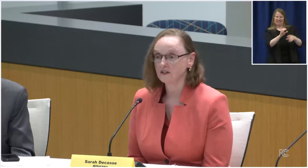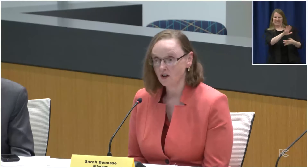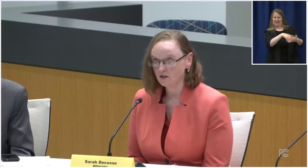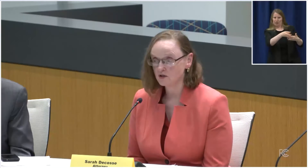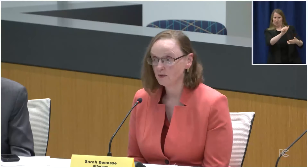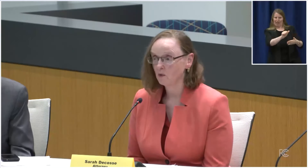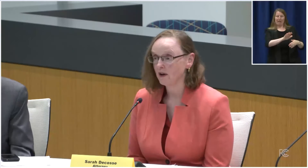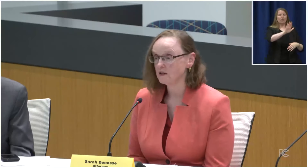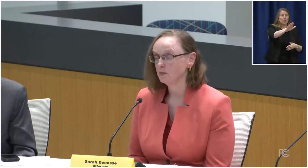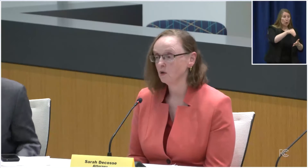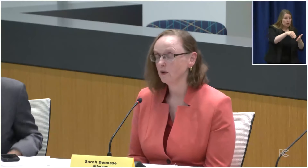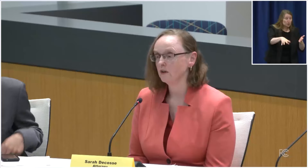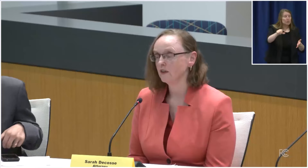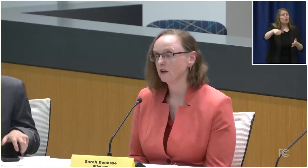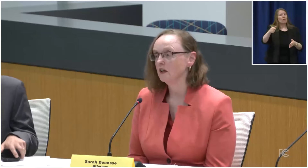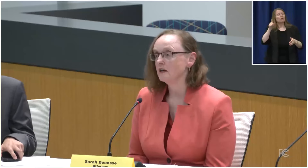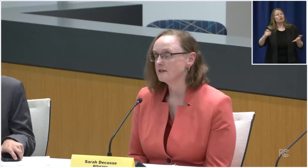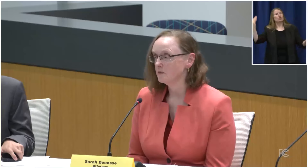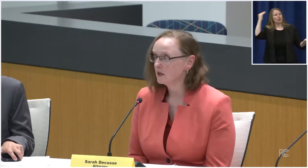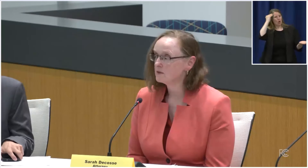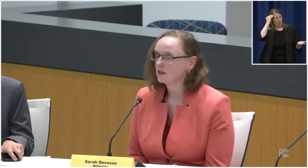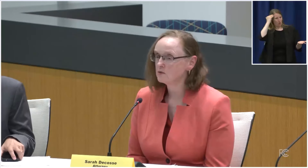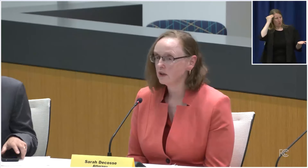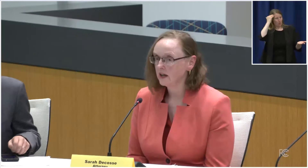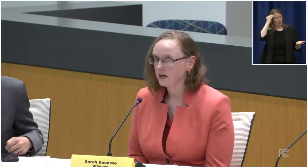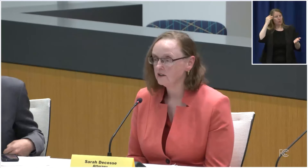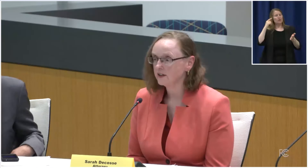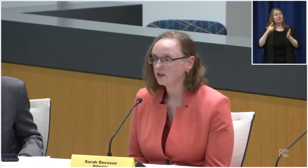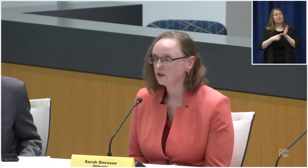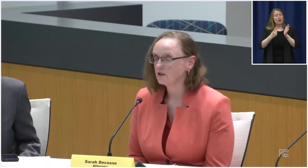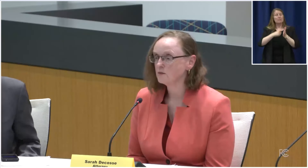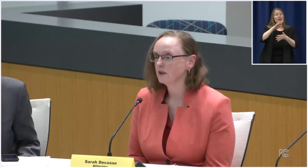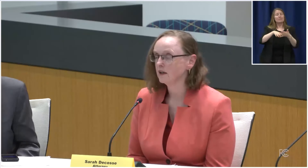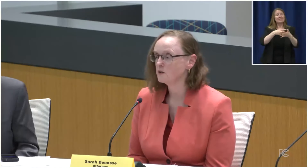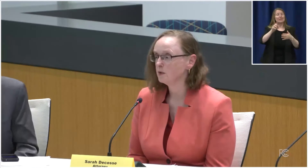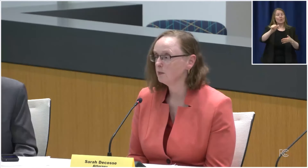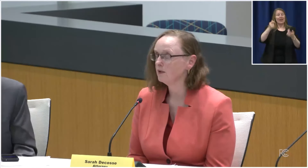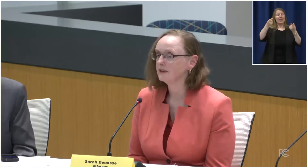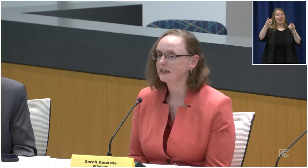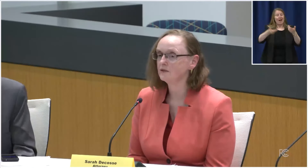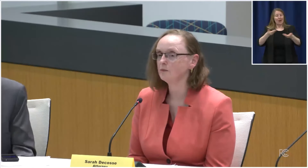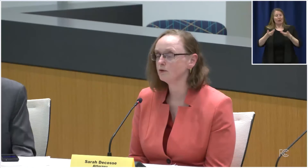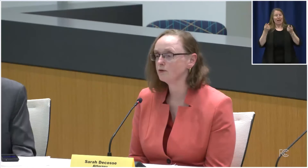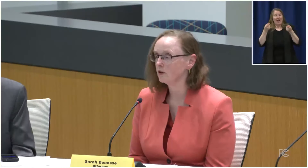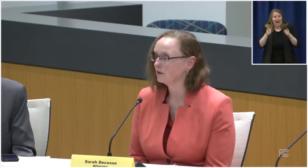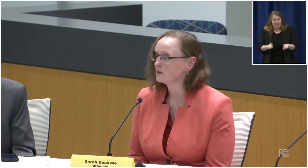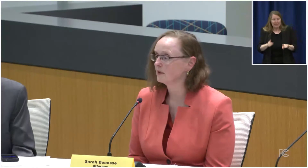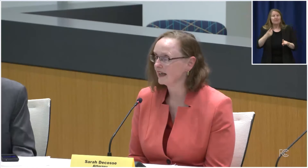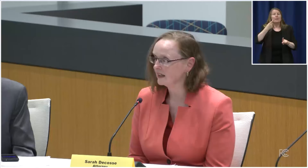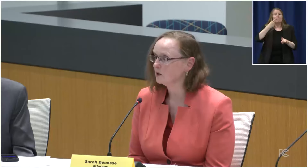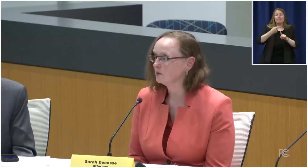HERE AND ALL YOU DO AT GALLAUDET IS JUST REMARKABLE, YOUR STUDENTS AND OTHERS MAY WANT TO BE